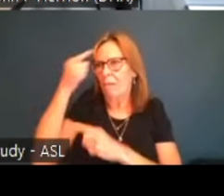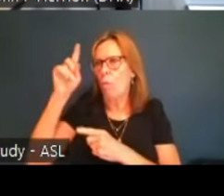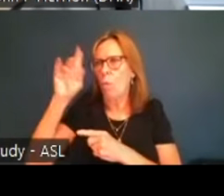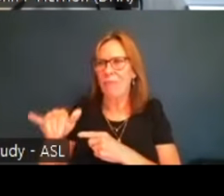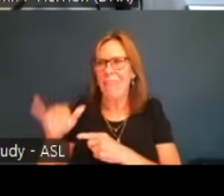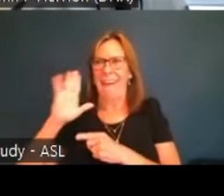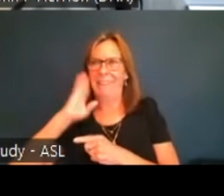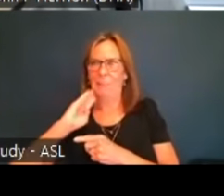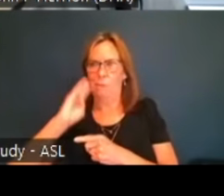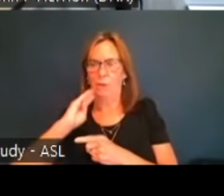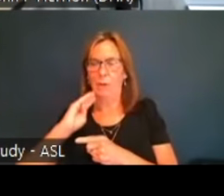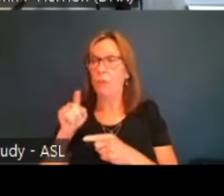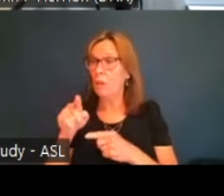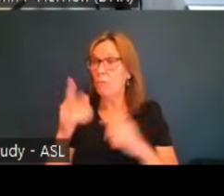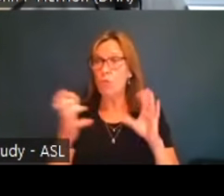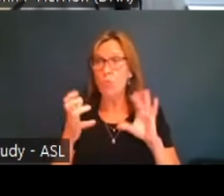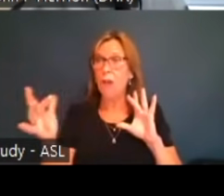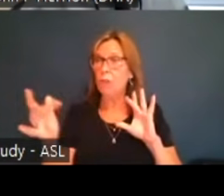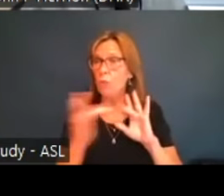questions or requests, our phone number is there, 1-888-